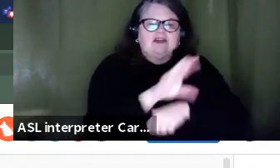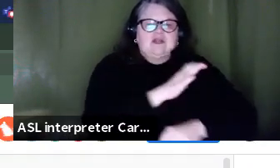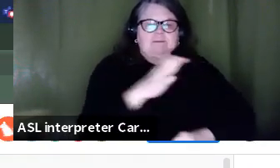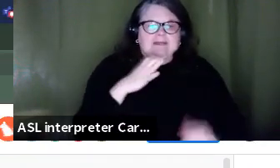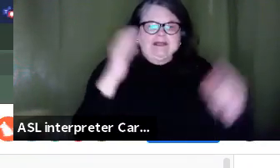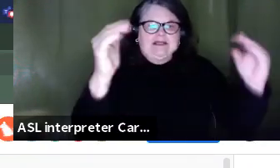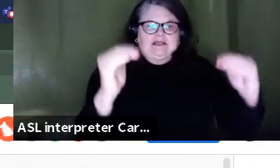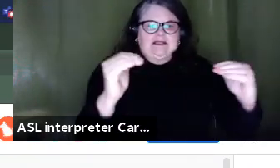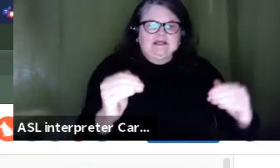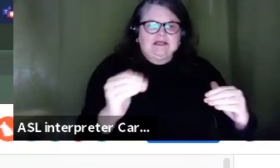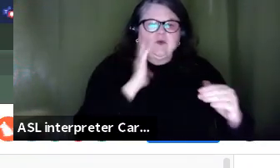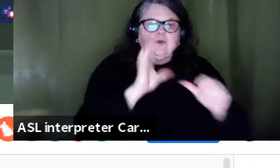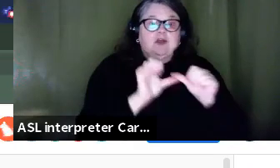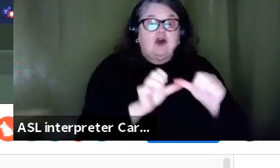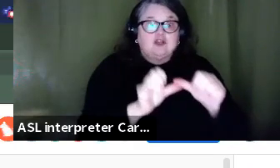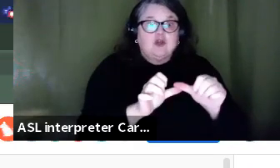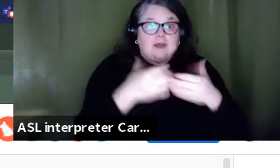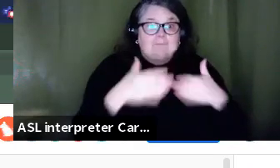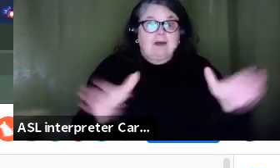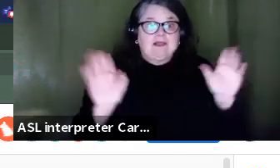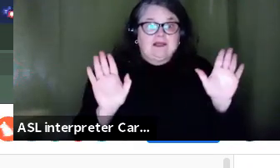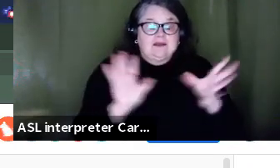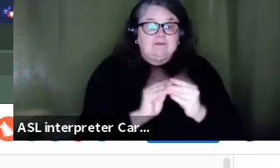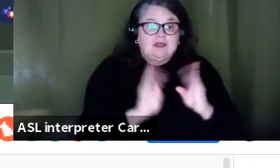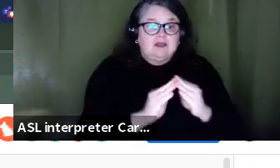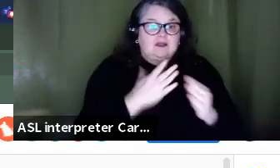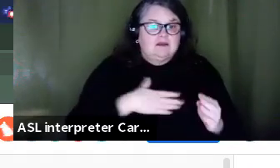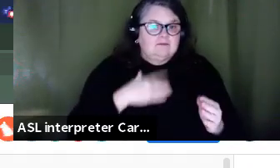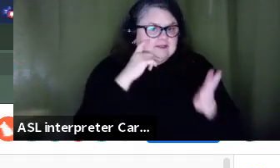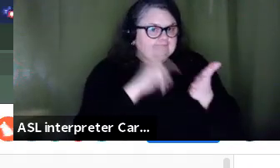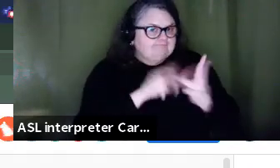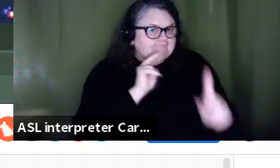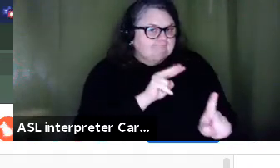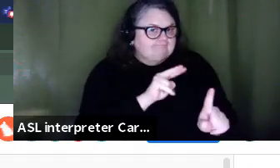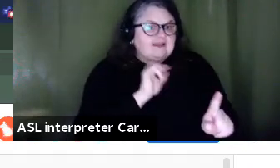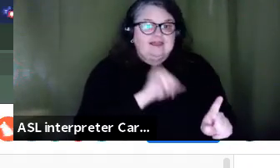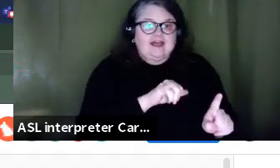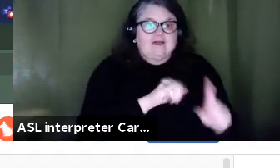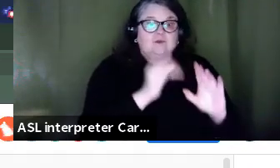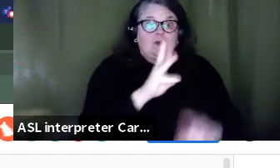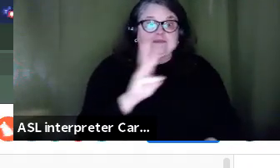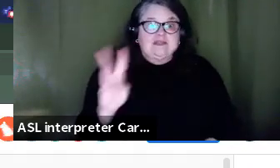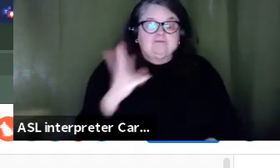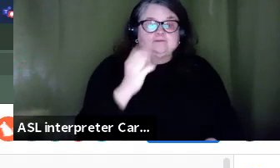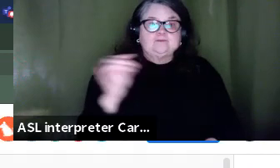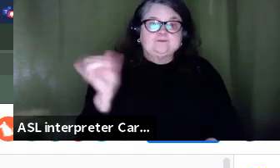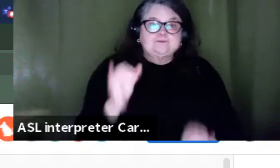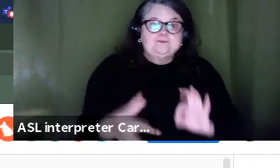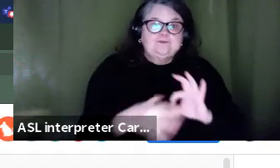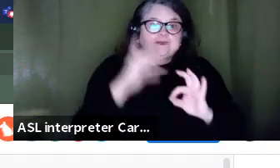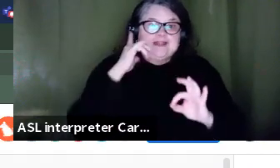vaccination advisory committee that are going to be on-going public